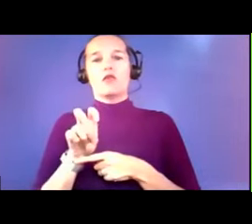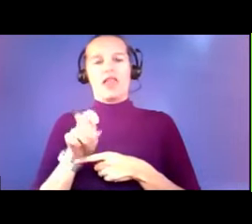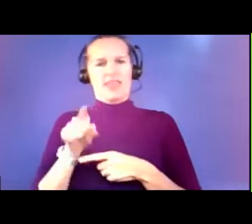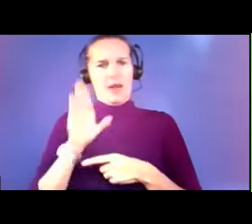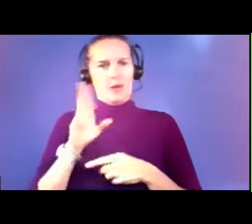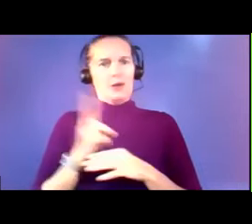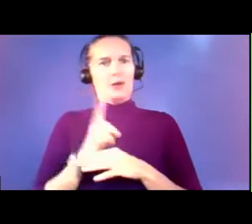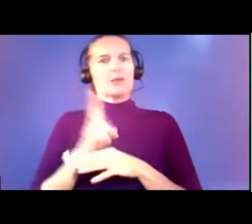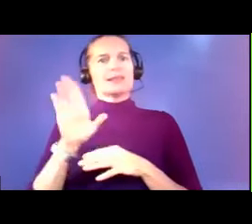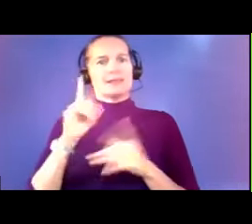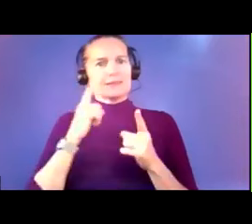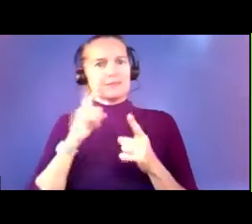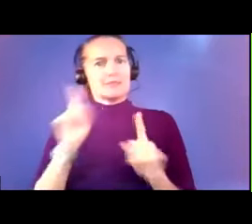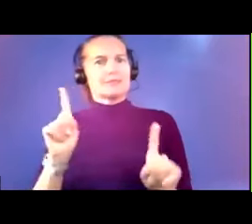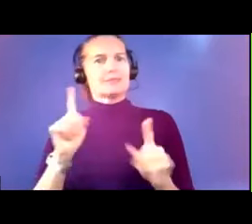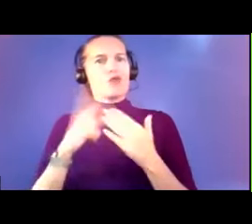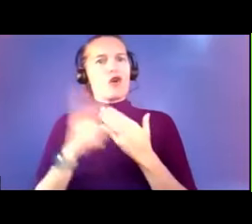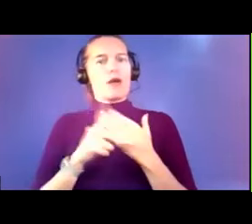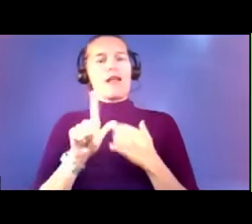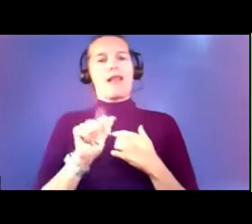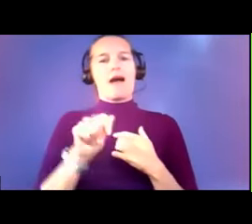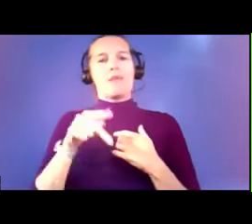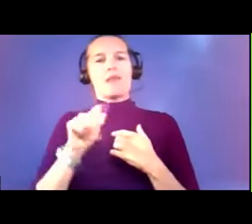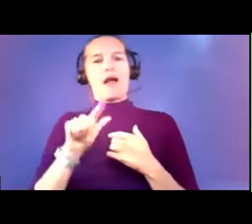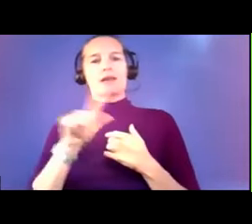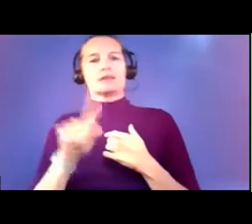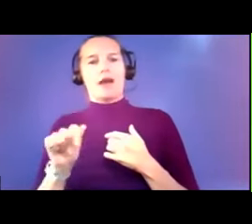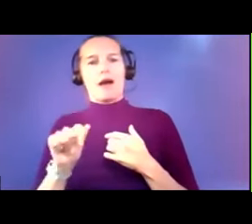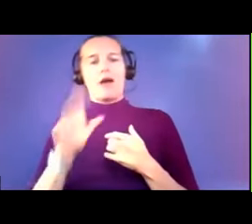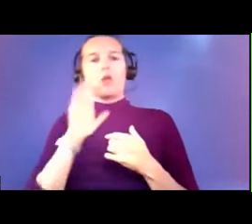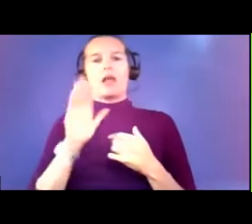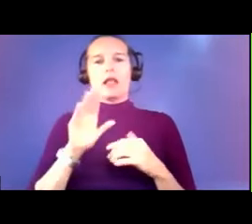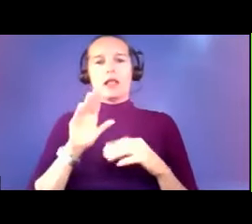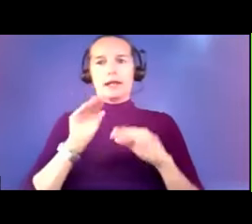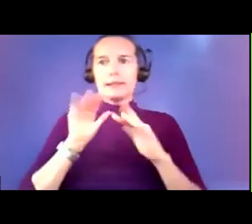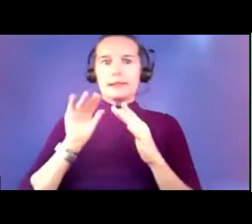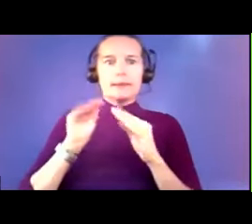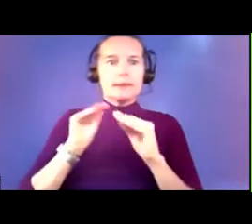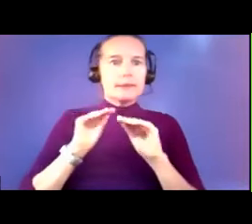to develop and implement a large scale covid-19 outreach and education campaign